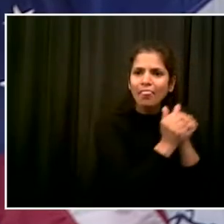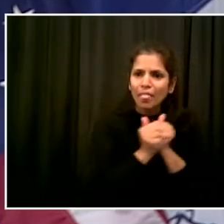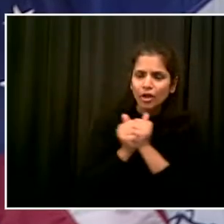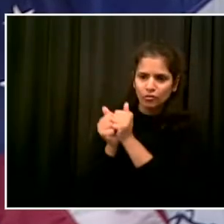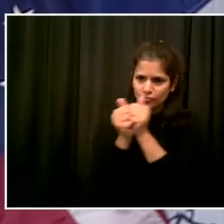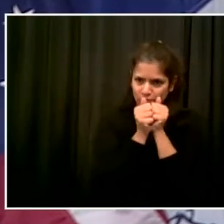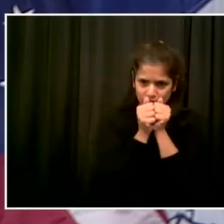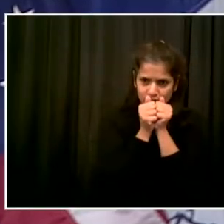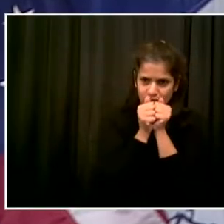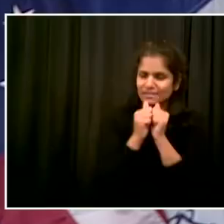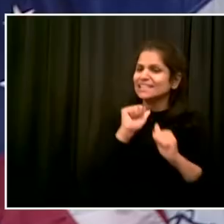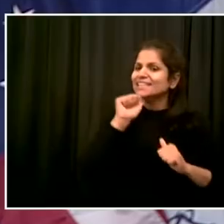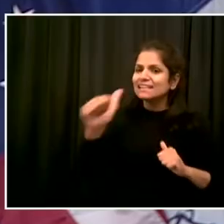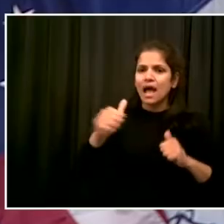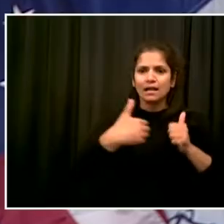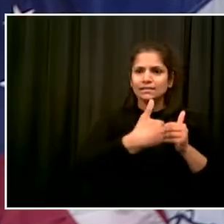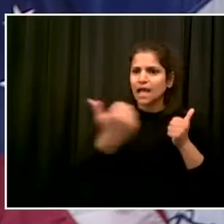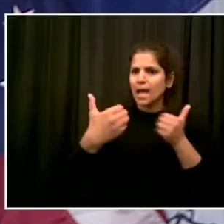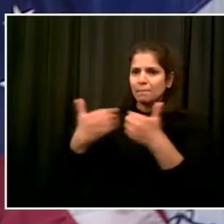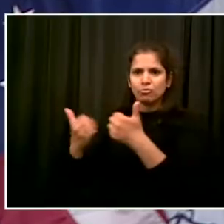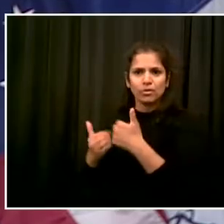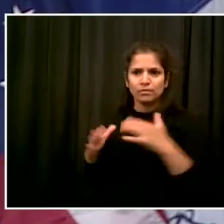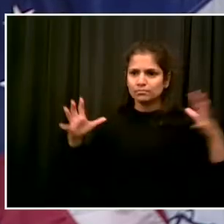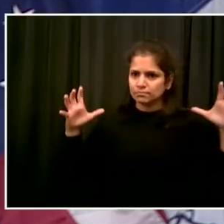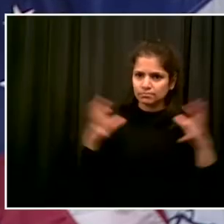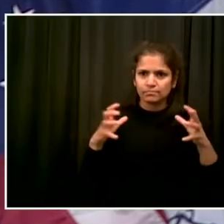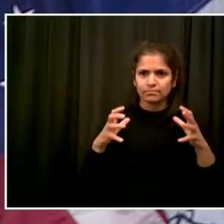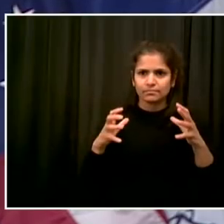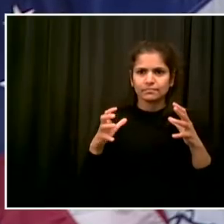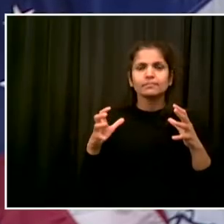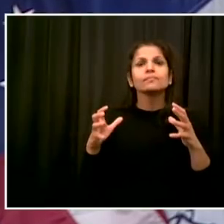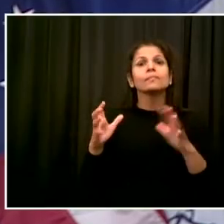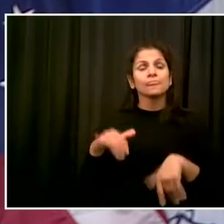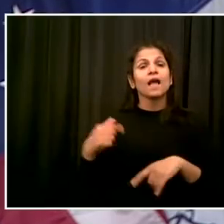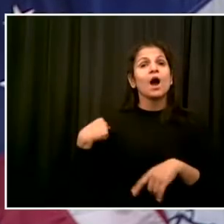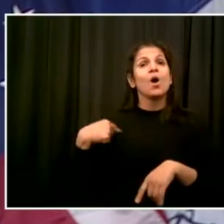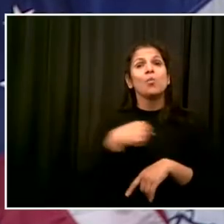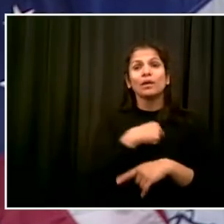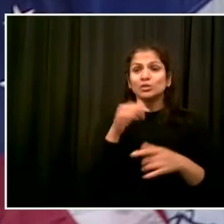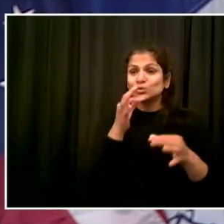THIS IS THE WAY IT HAPPENS ESPECIALLY IN A CRISIS. WE ARE NOT